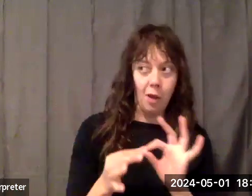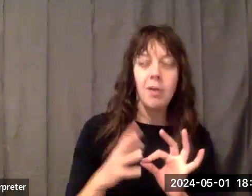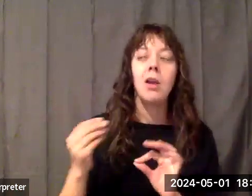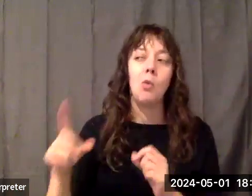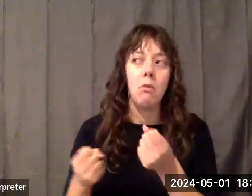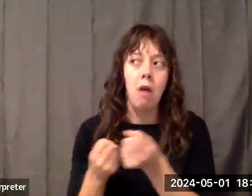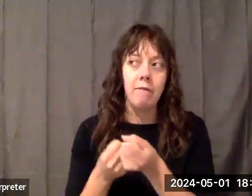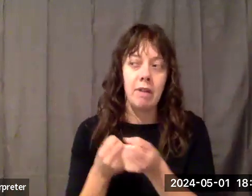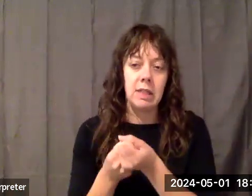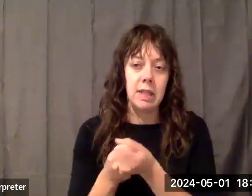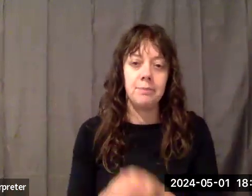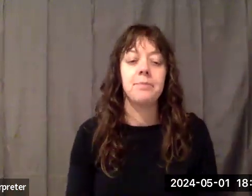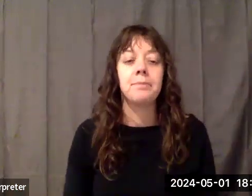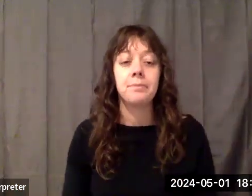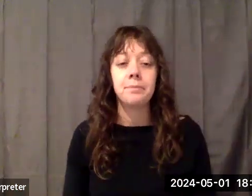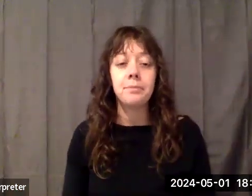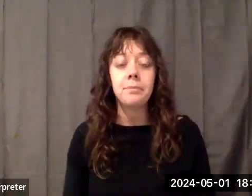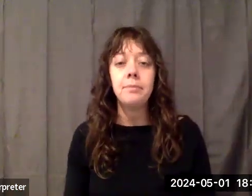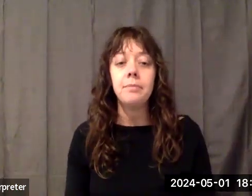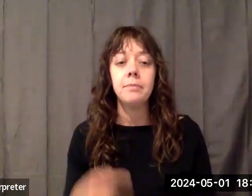We have Jim, - Jim,